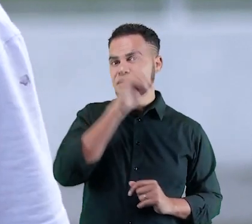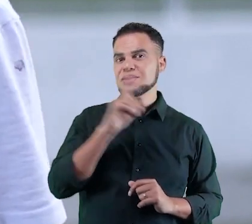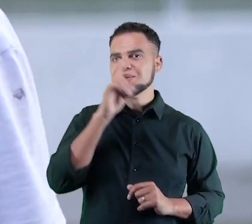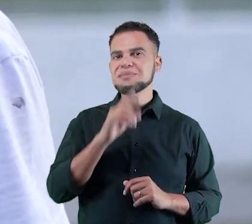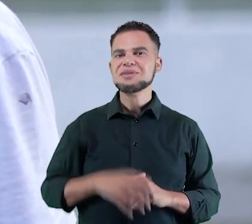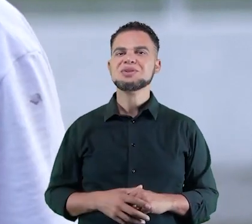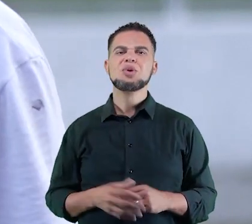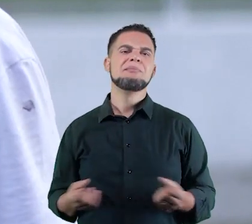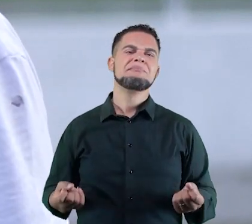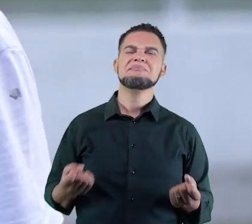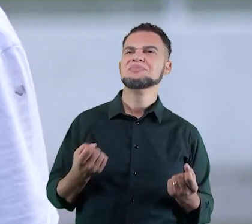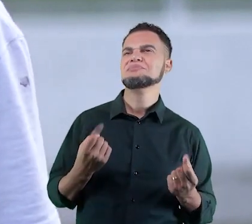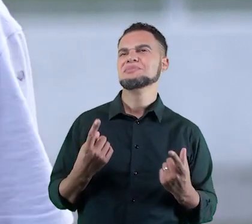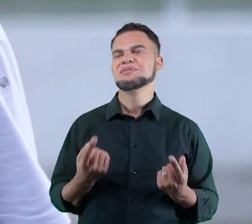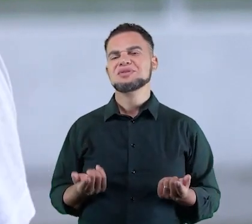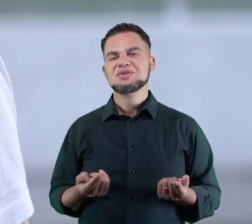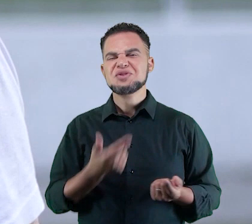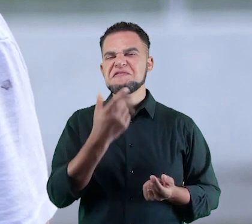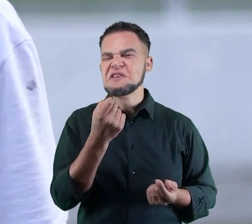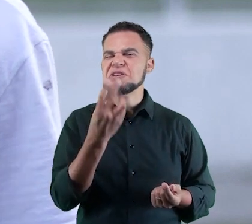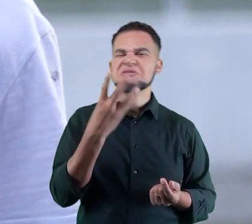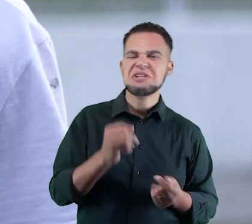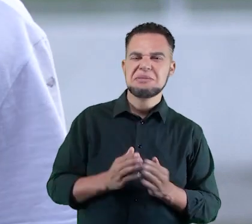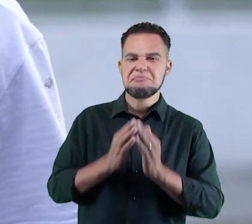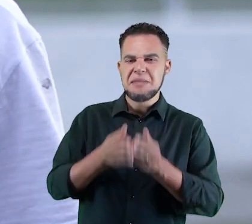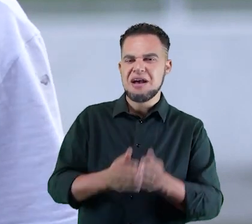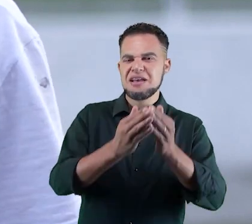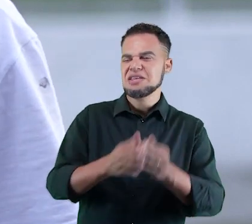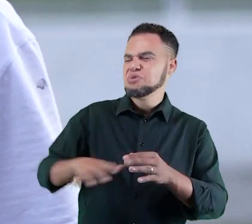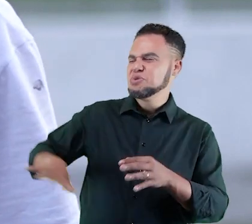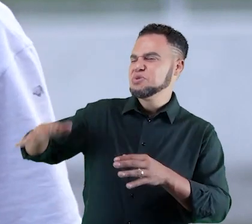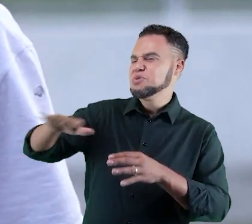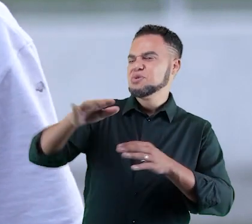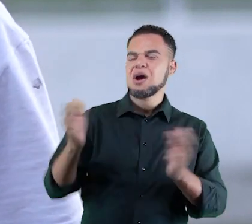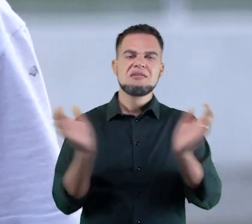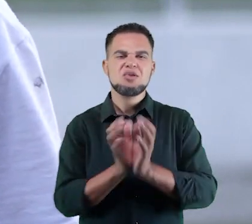Here, Saturdays and Sundays were... there were 20 to 30 boats, little boats,